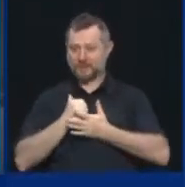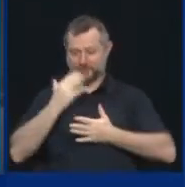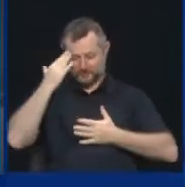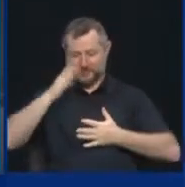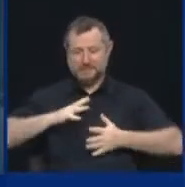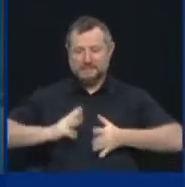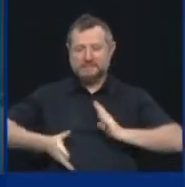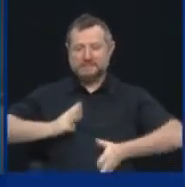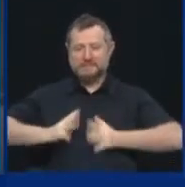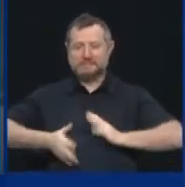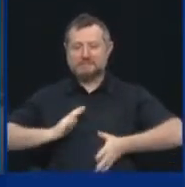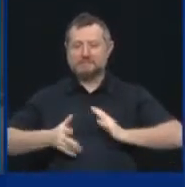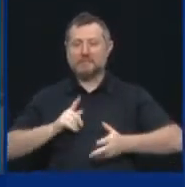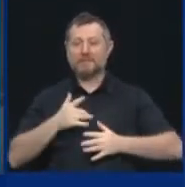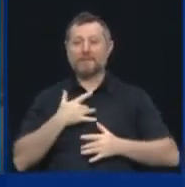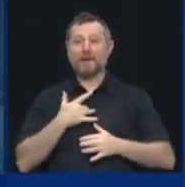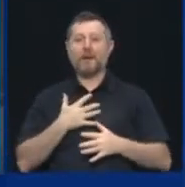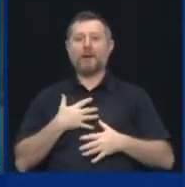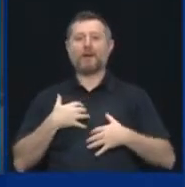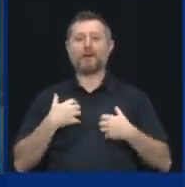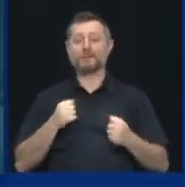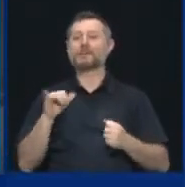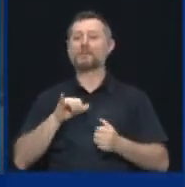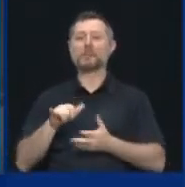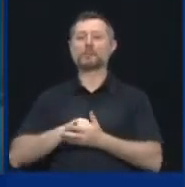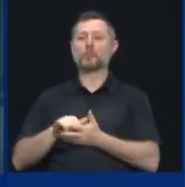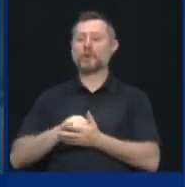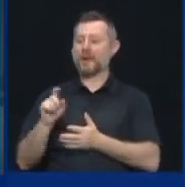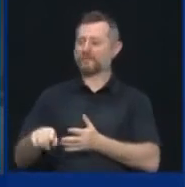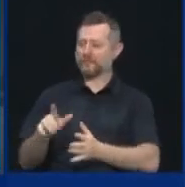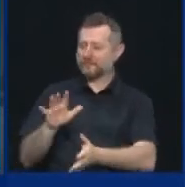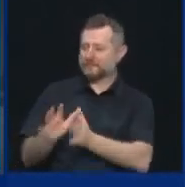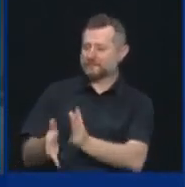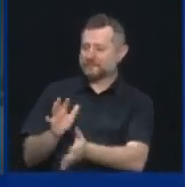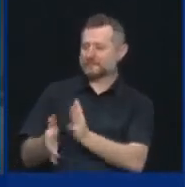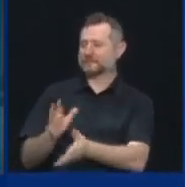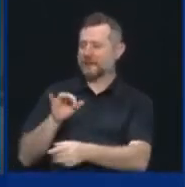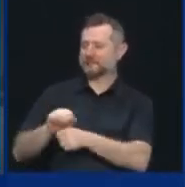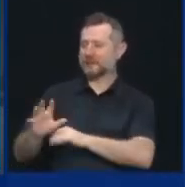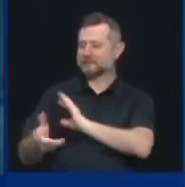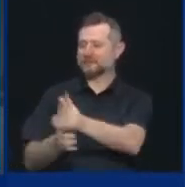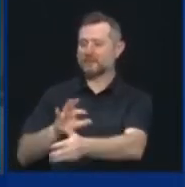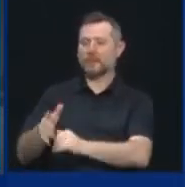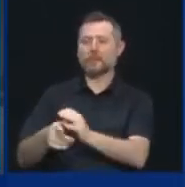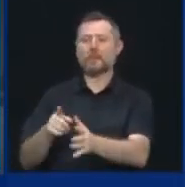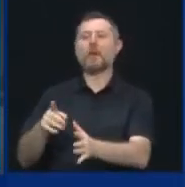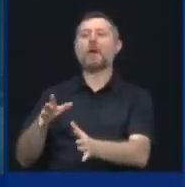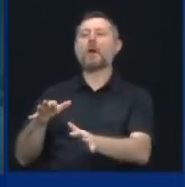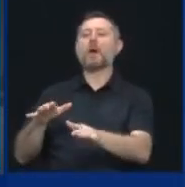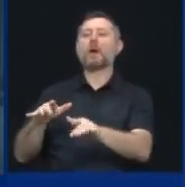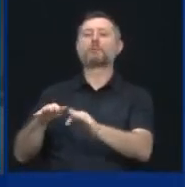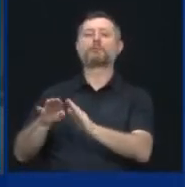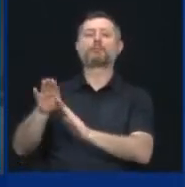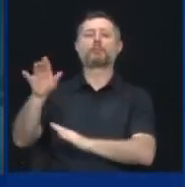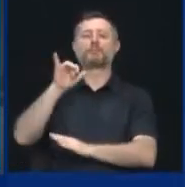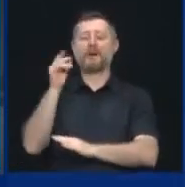REHAB, WE HAVE TO REHABILITATE NEW YORK. HAVE TO WORK TO BRING NEW YORK BACK.